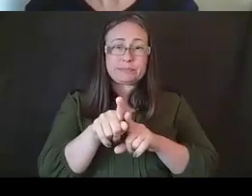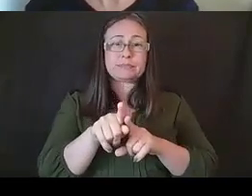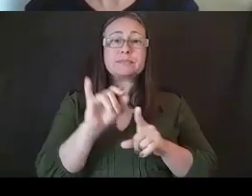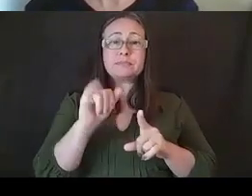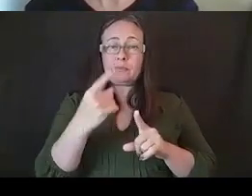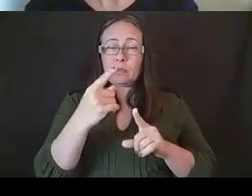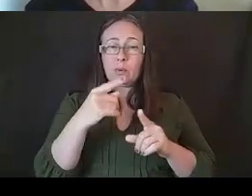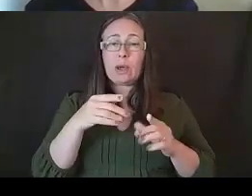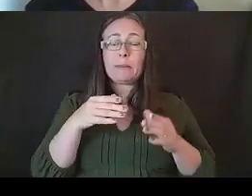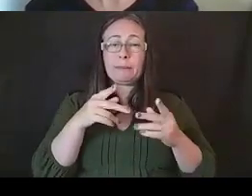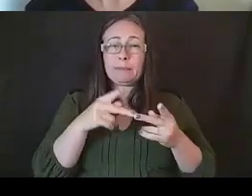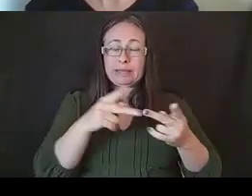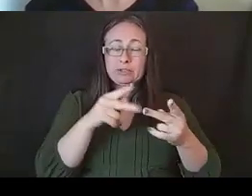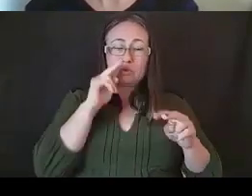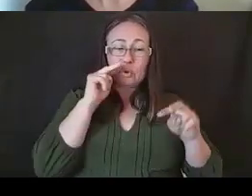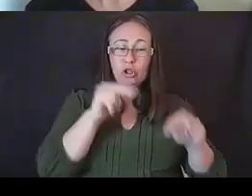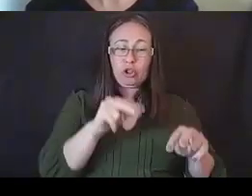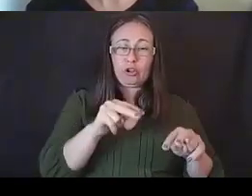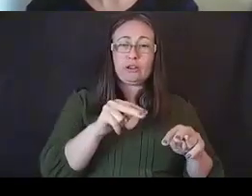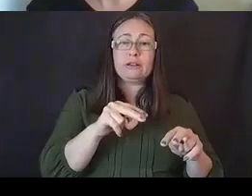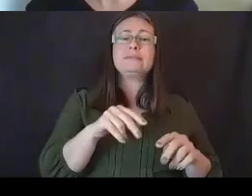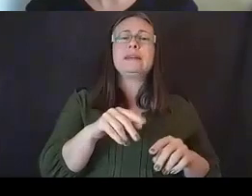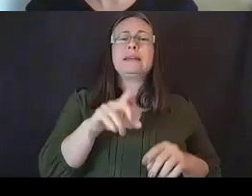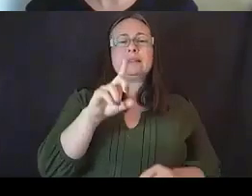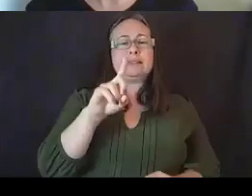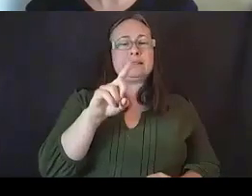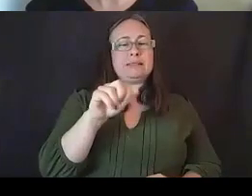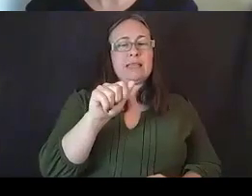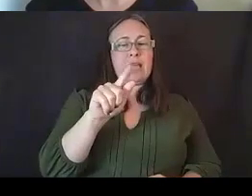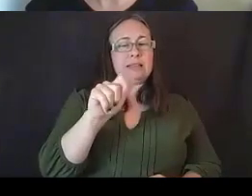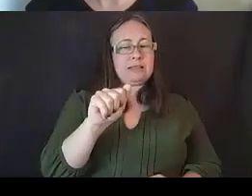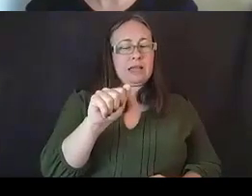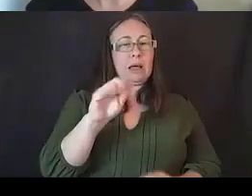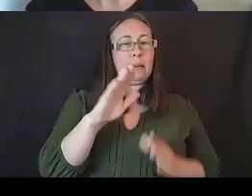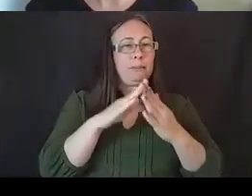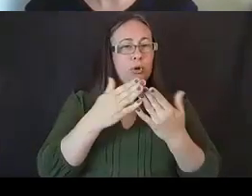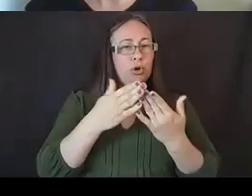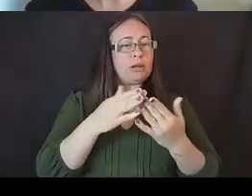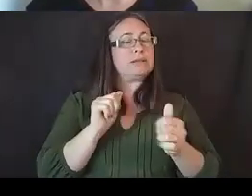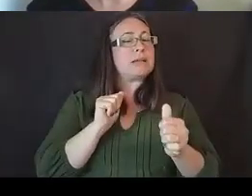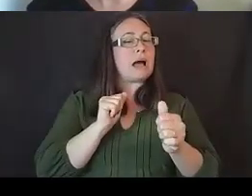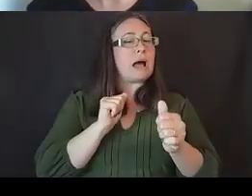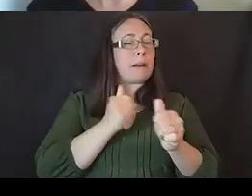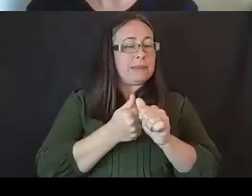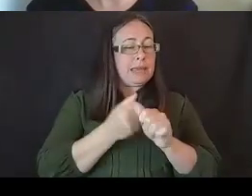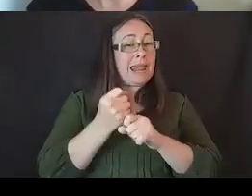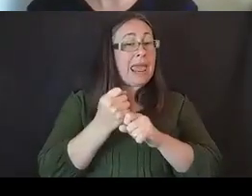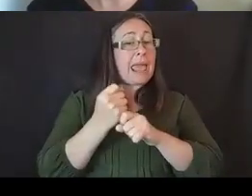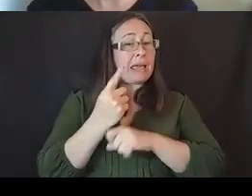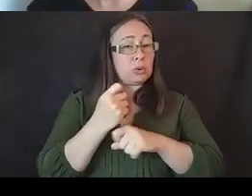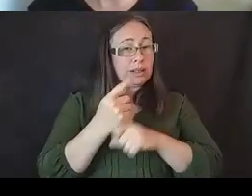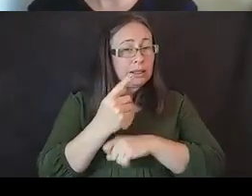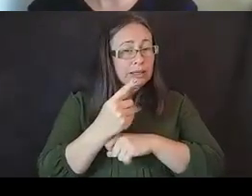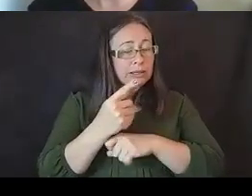Data Book is really nice, there's so much information there. Gets updated on an annual basis, there are a lot of really interesting